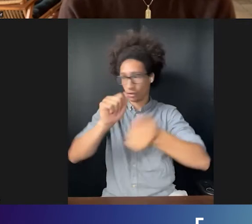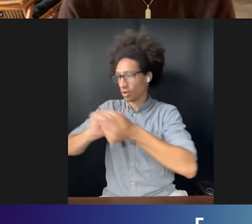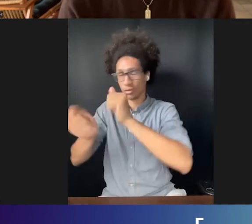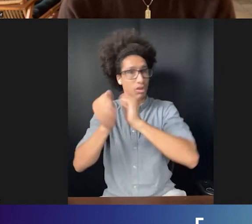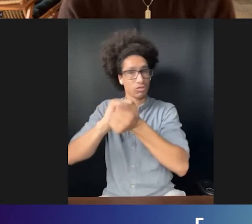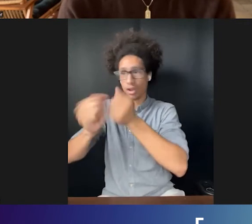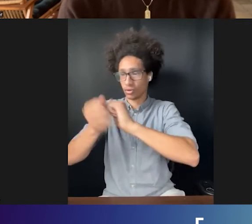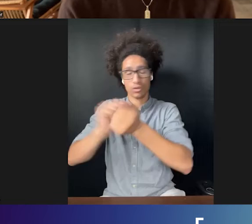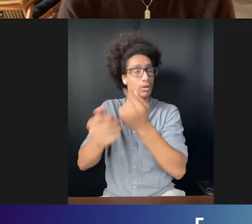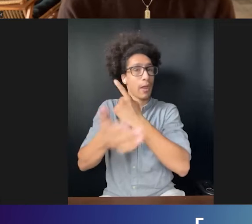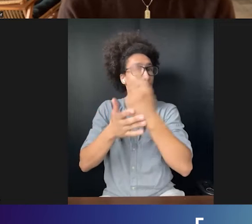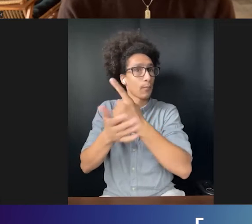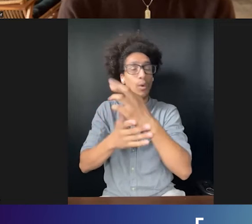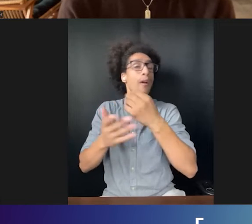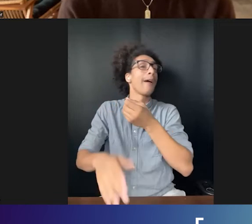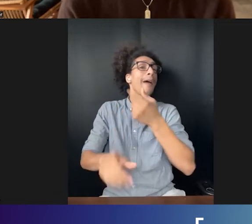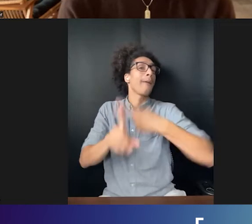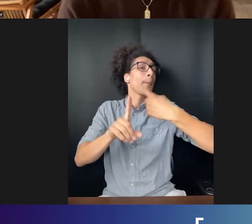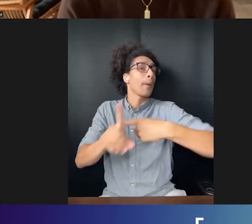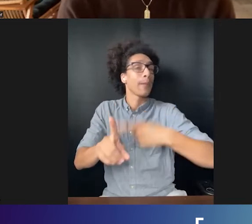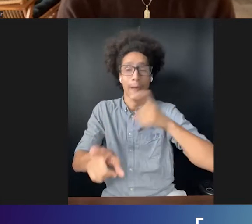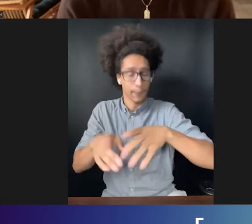So that's it is the marketplace reality.